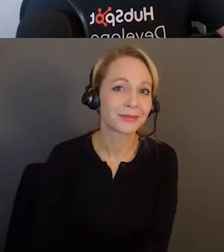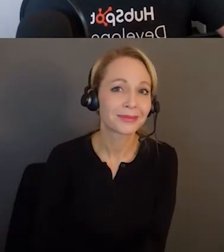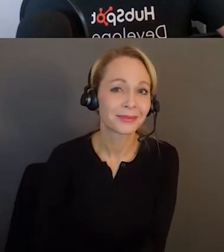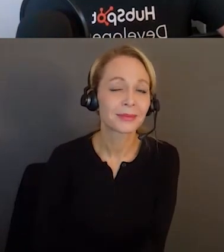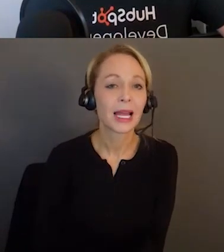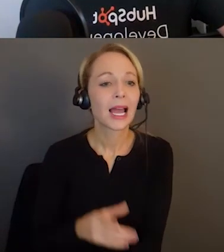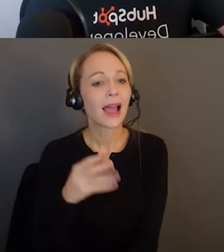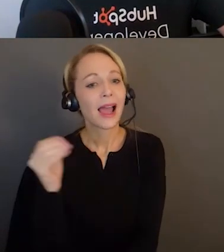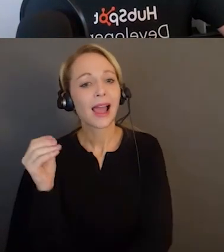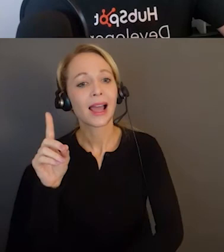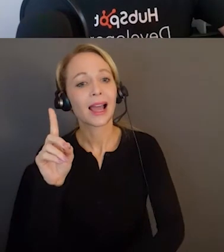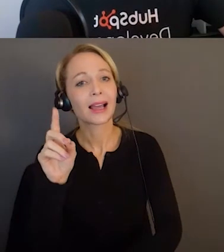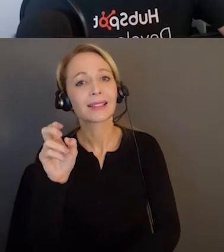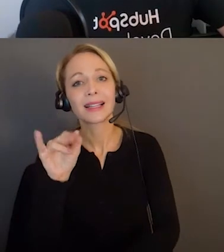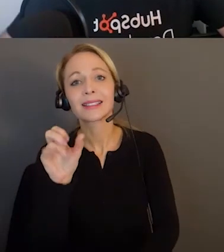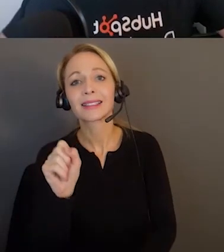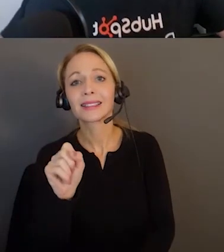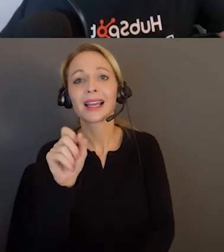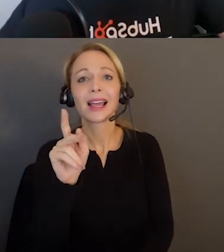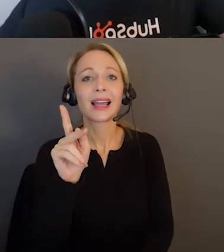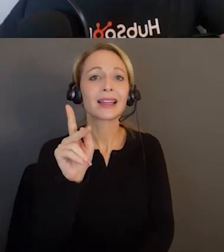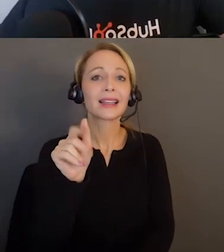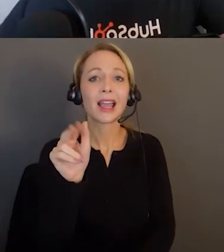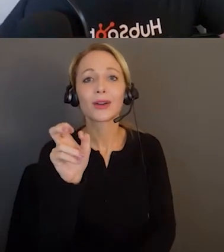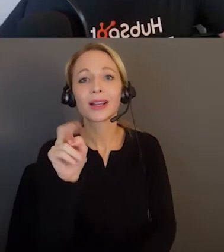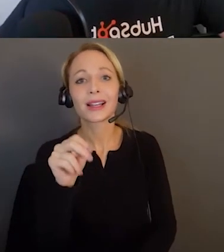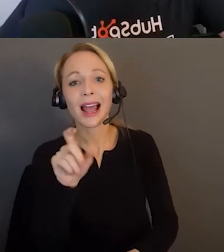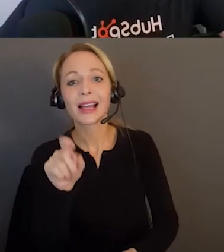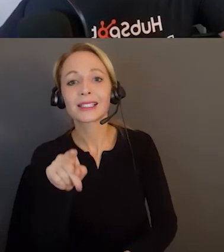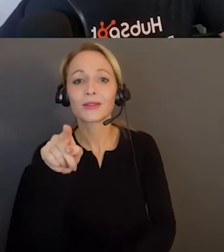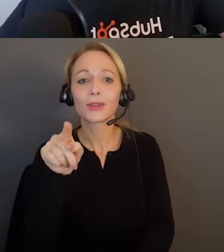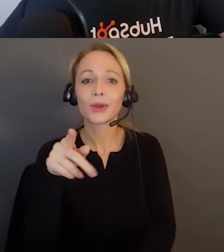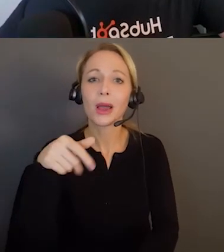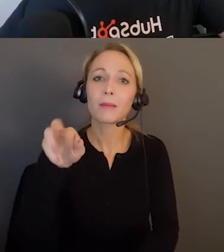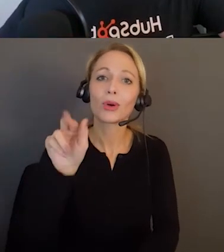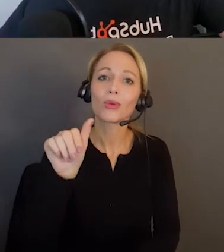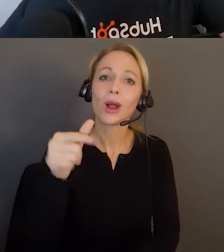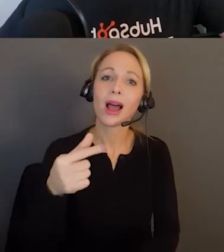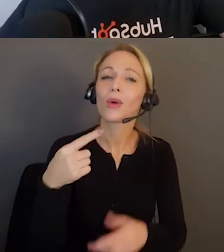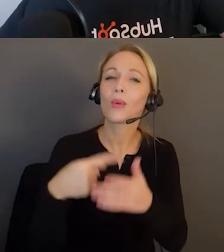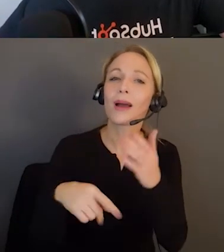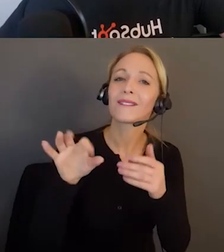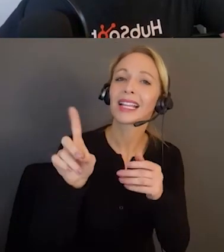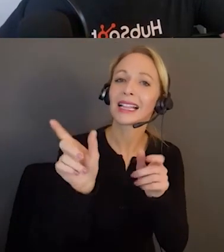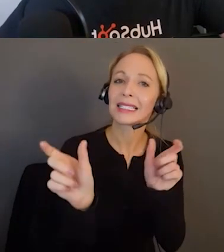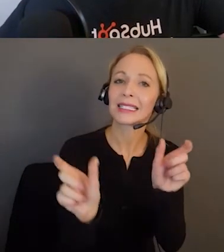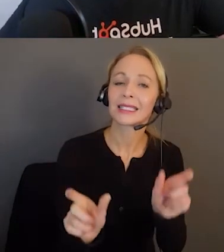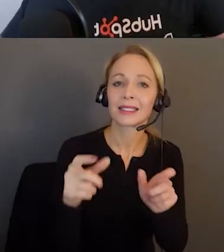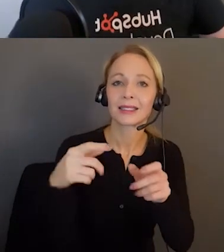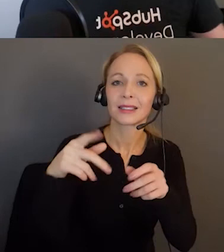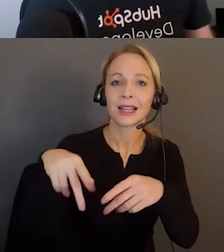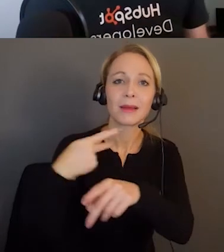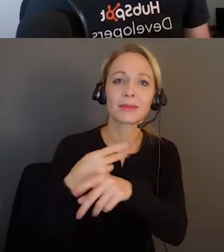AND KIERAN ASKED OF YOU PARAG, WHAT FIELD TYPES ARE SUPPORTED IN WORK FLOWS?